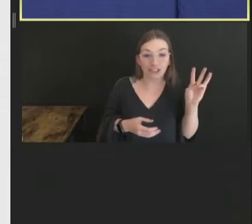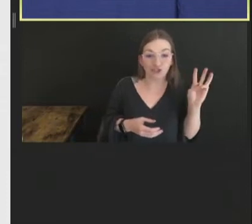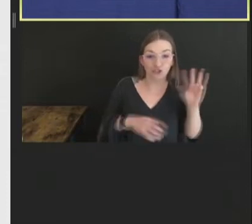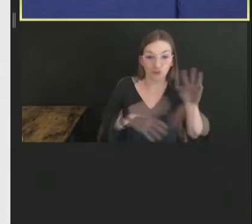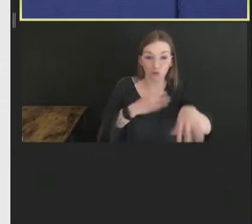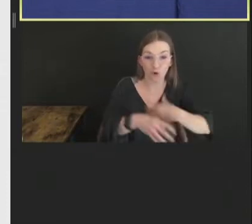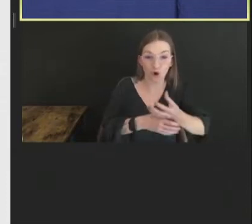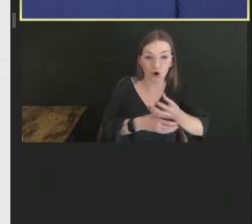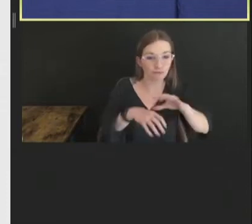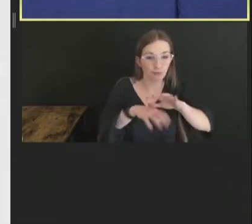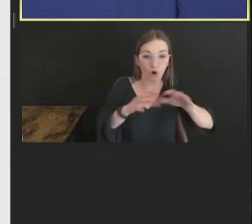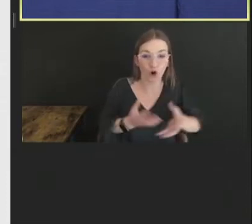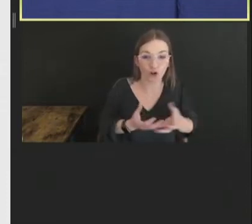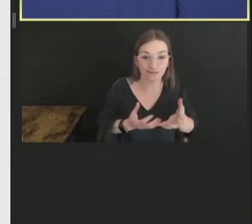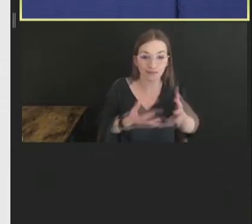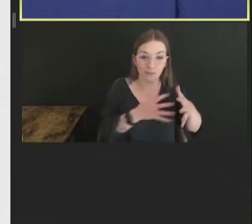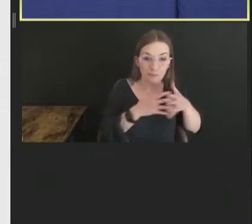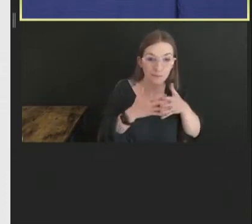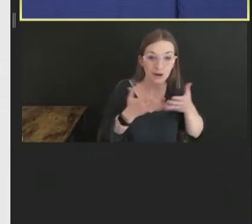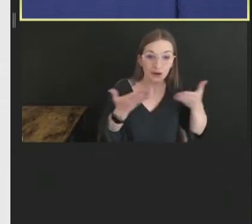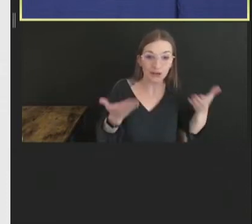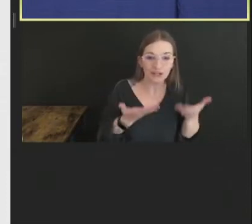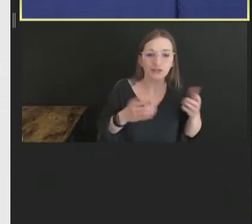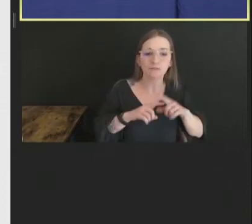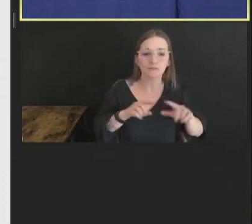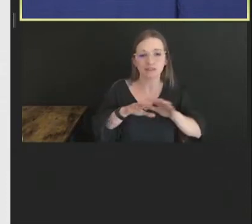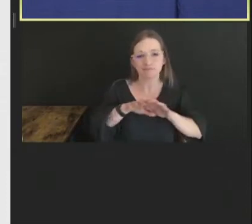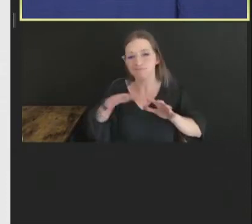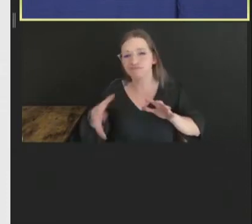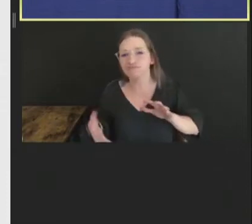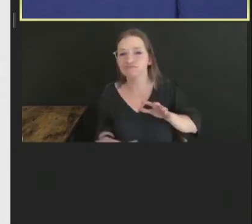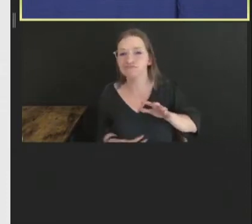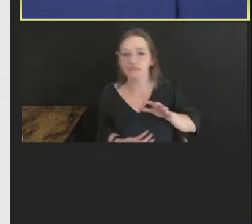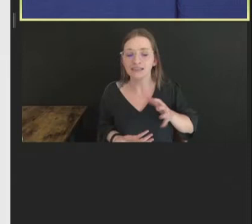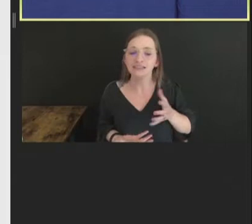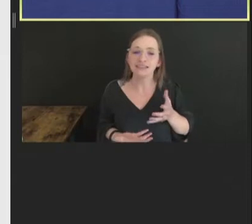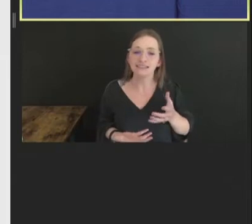but for some of the vaccine controversies. But we really need to focus, I think,